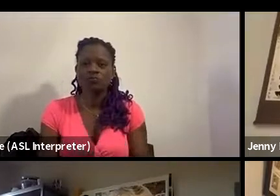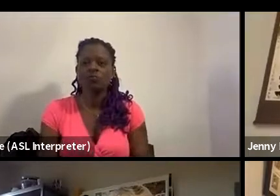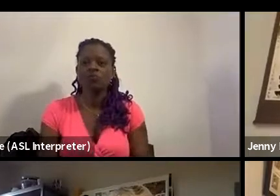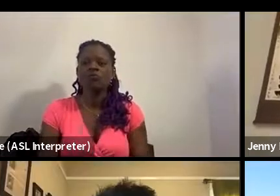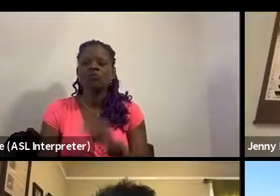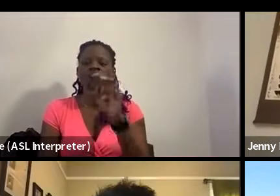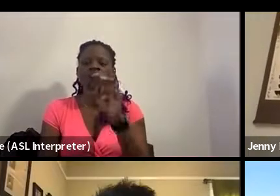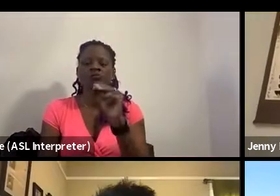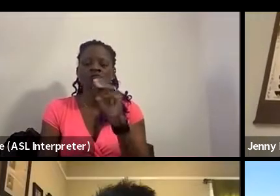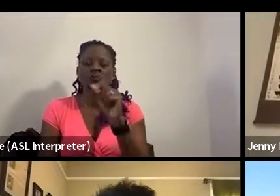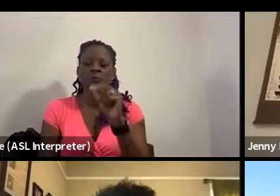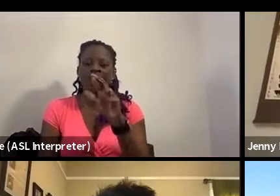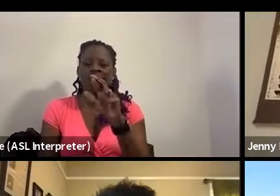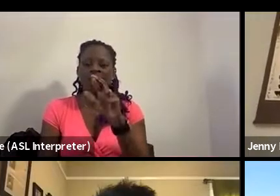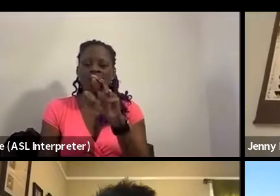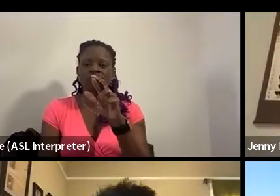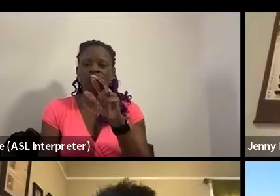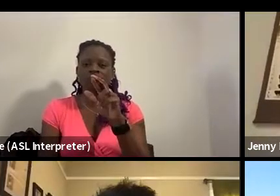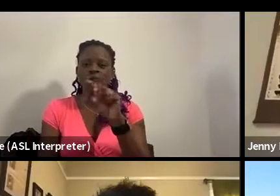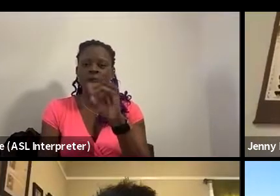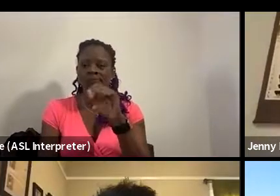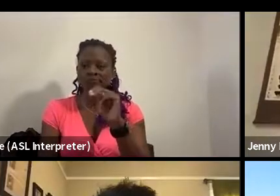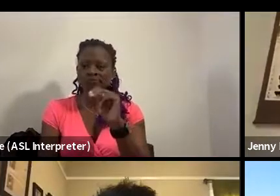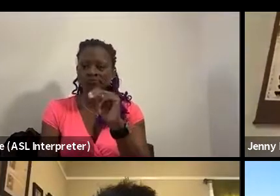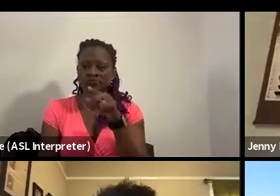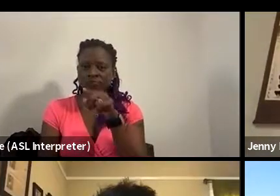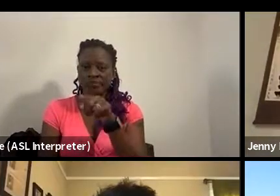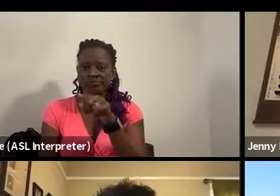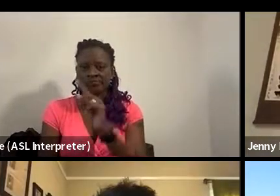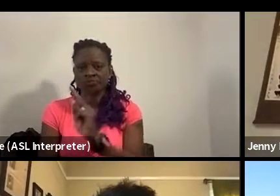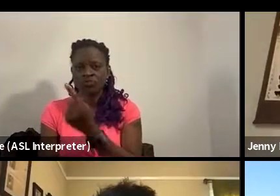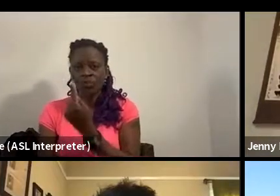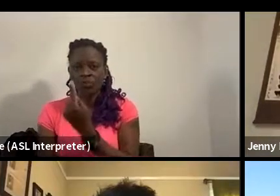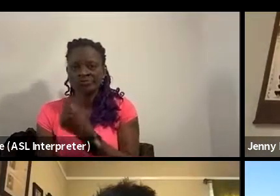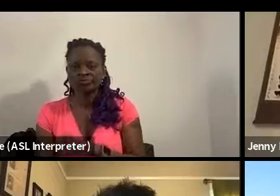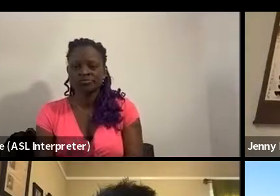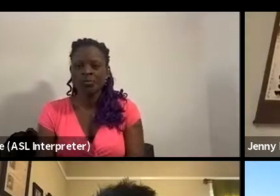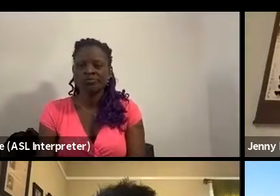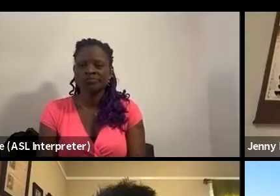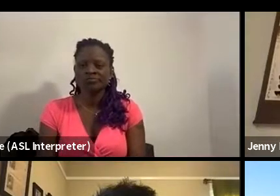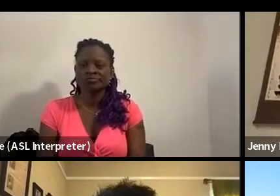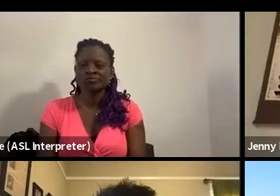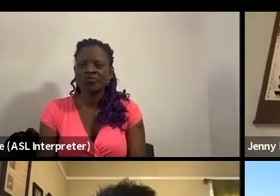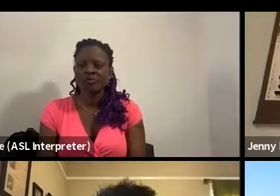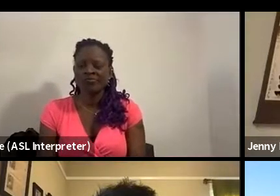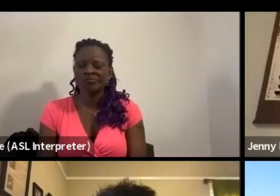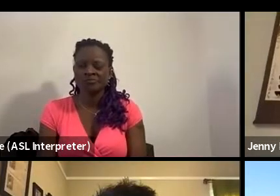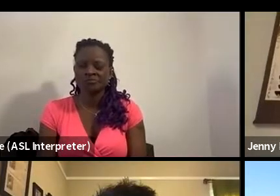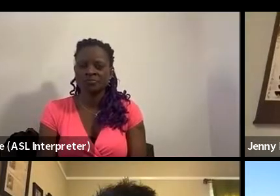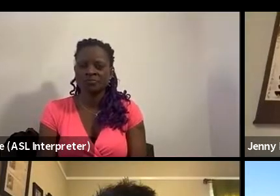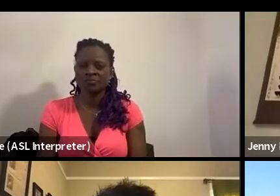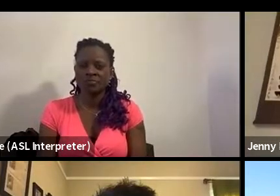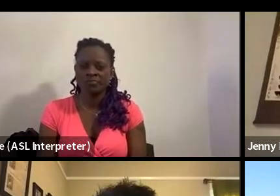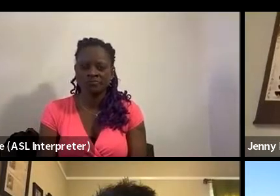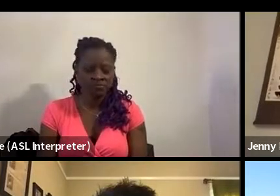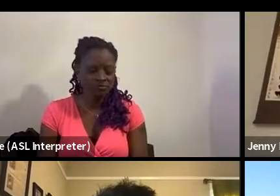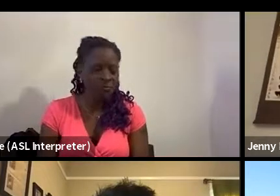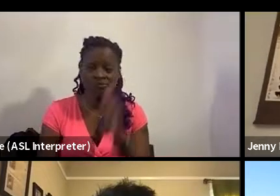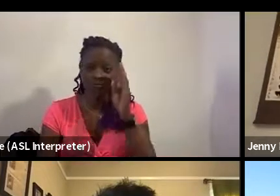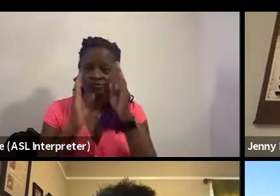to direct your question to a panelist or we'll play a popcorn game. Paul and everybody,